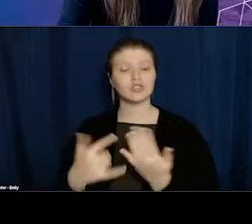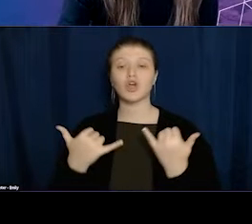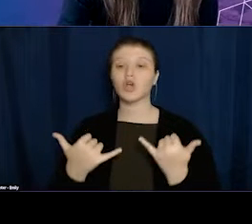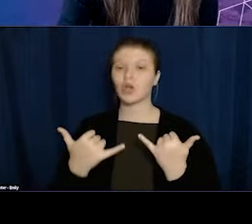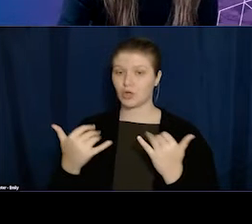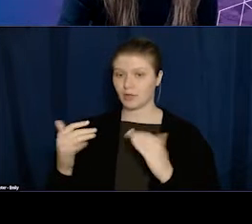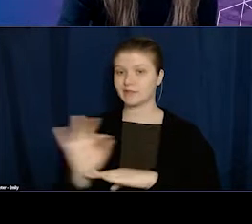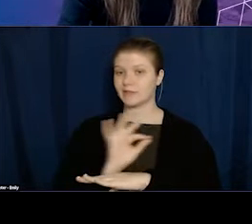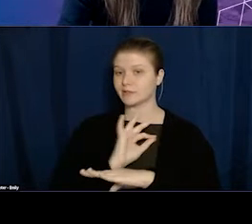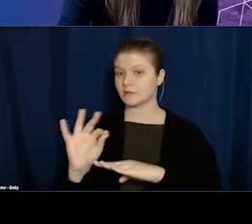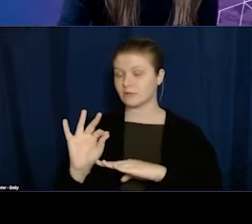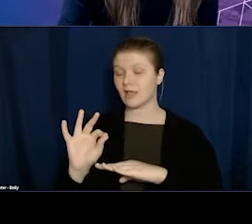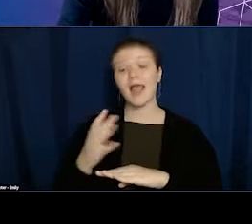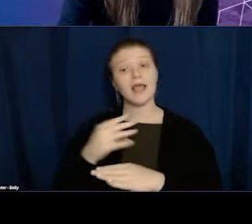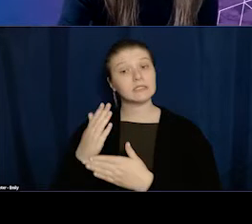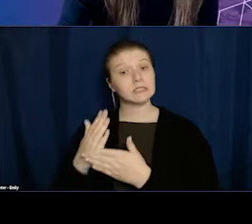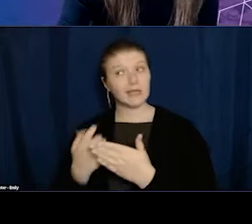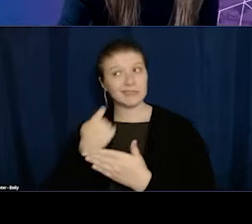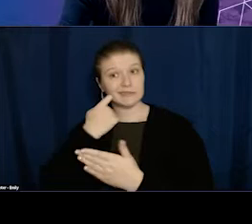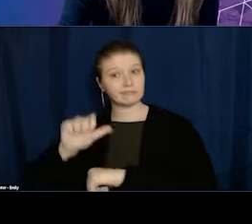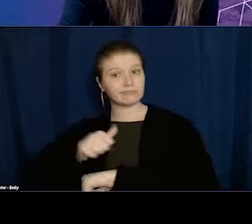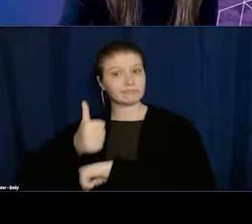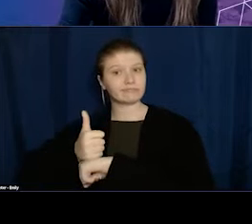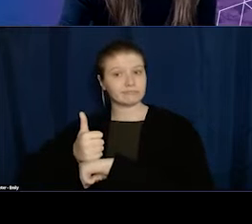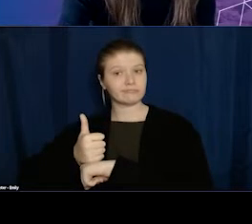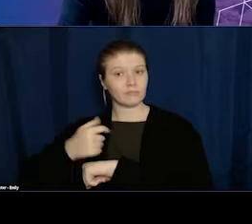of our most recent additions that we've added to the Research.gov system.